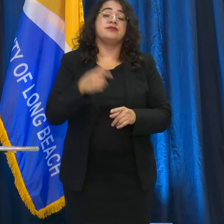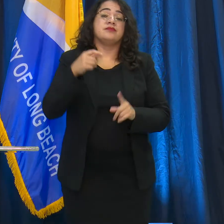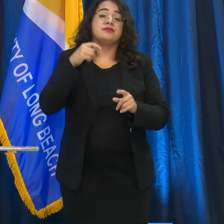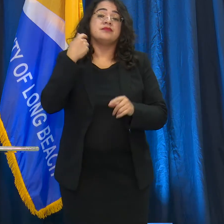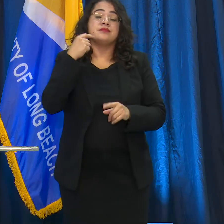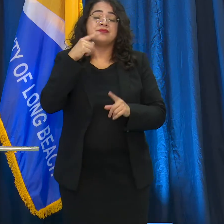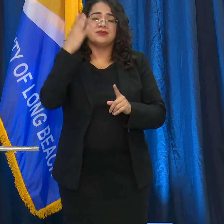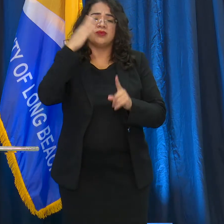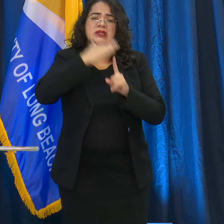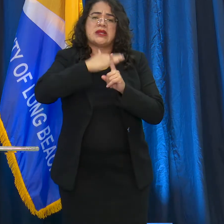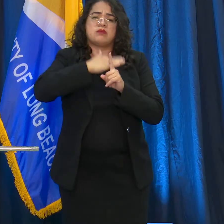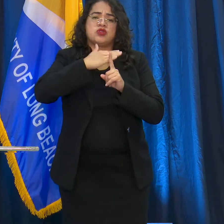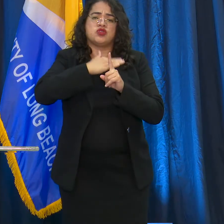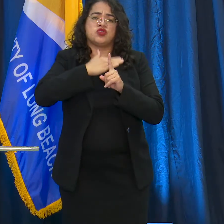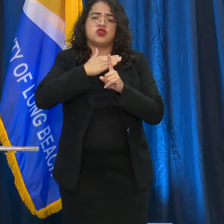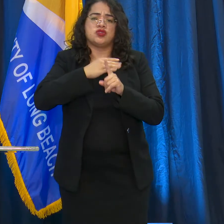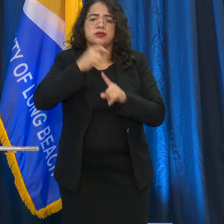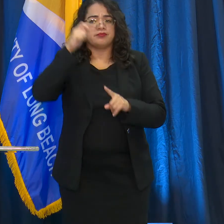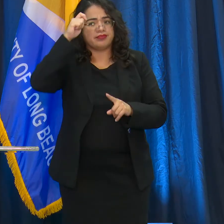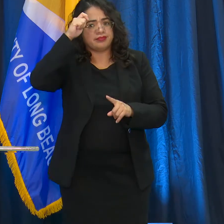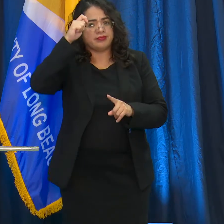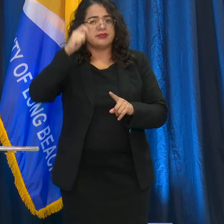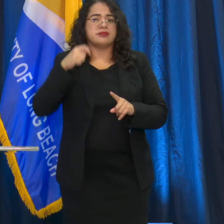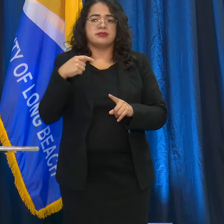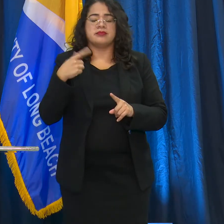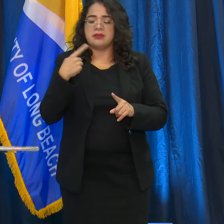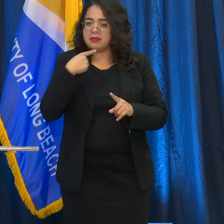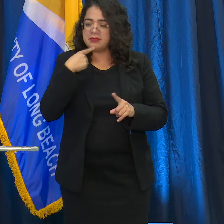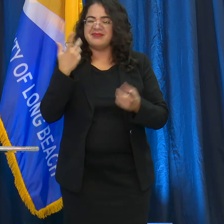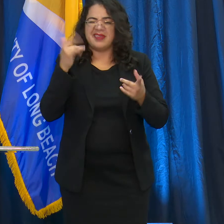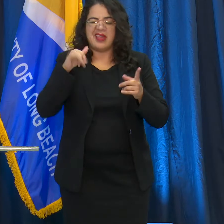a lot of screening each day, when it comes to staff or anyone else